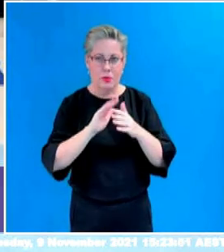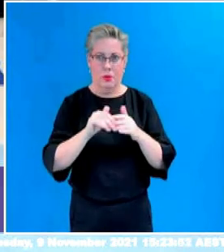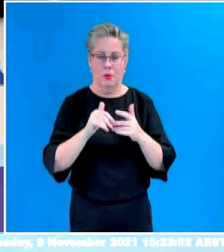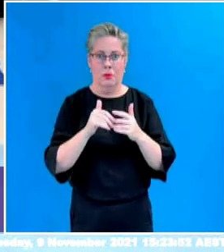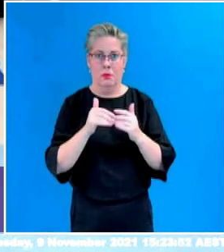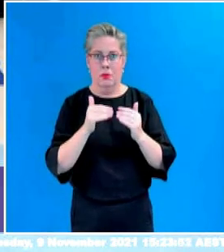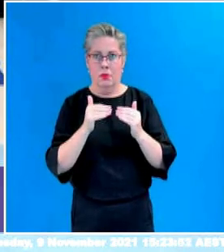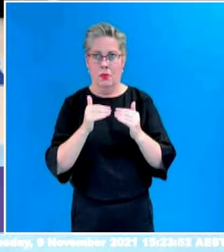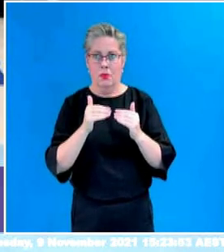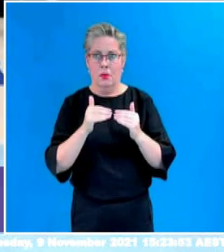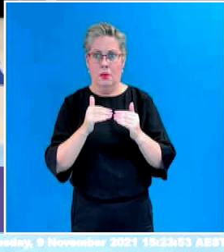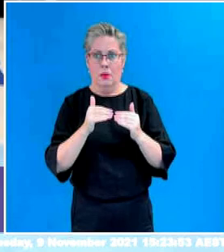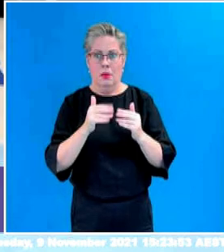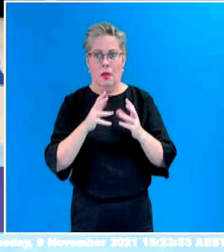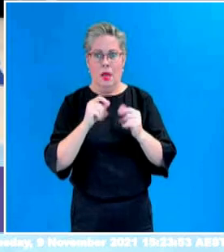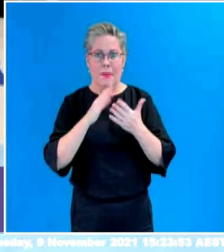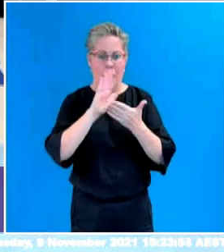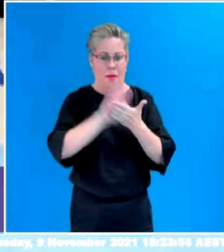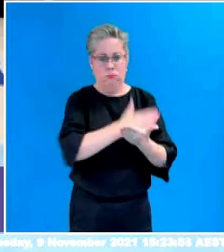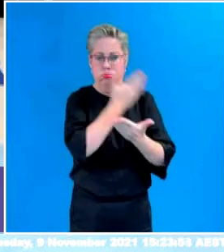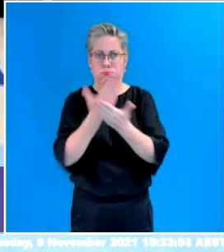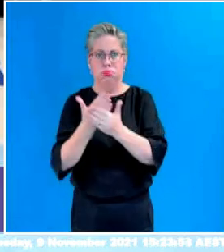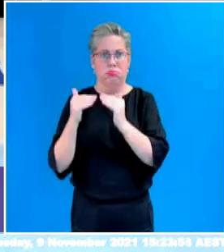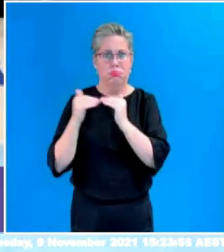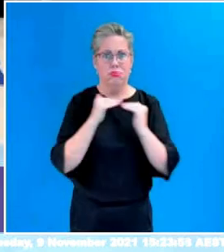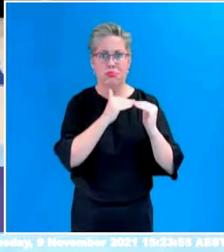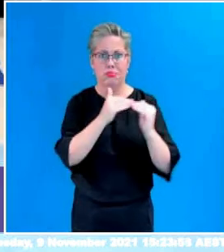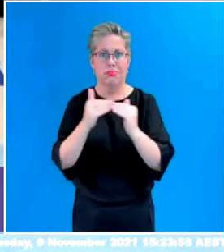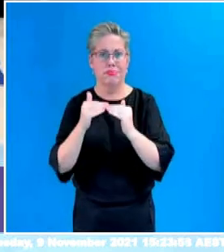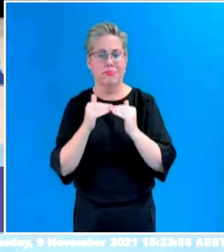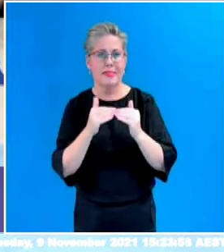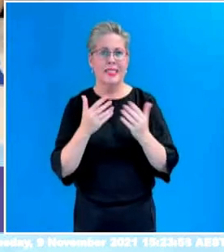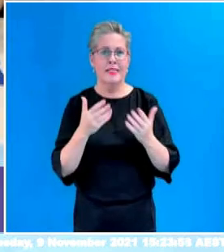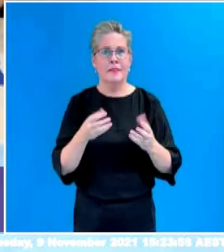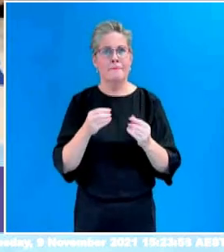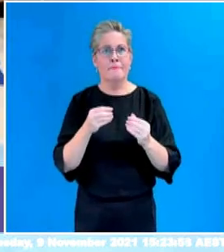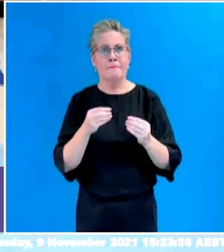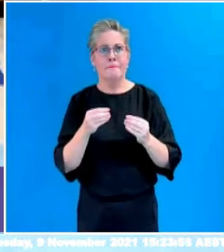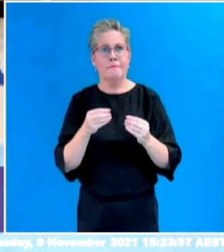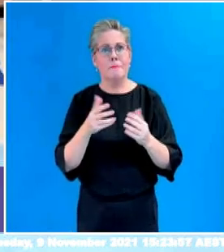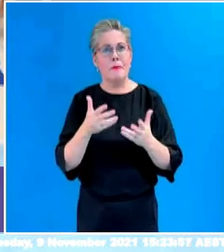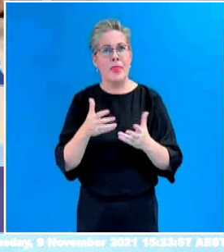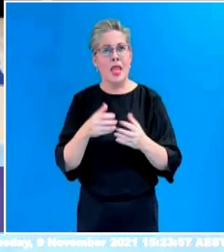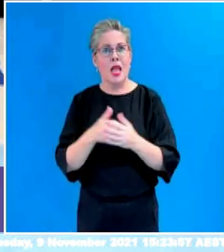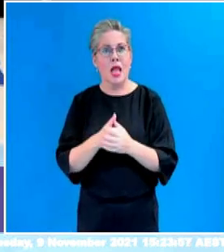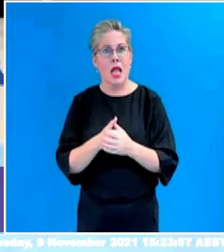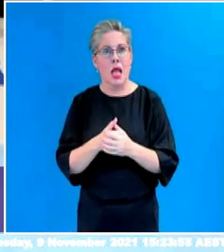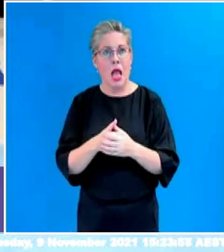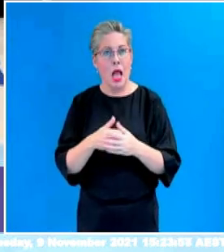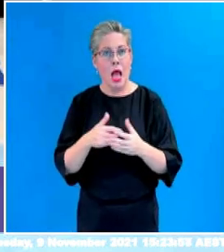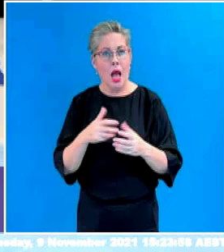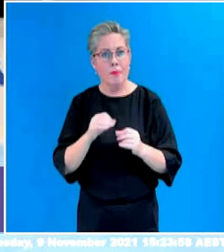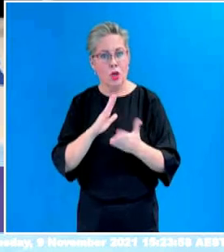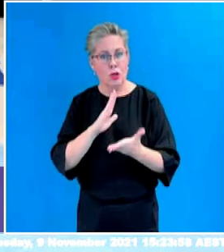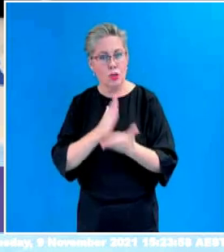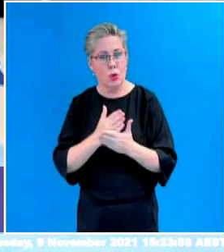Rosemary Kayess about those very ones, to give some more practical understanding of them, I'm not sure I quite understand what the practical